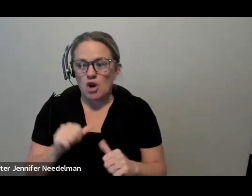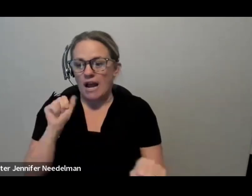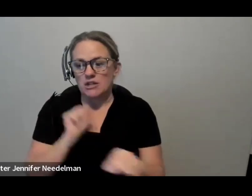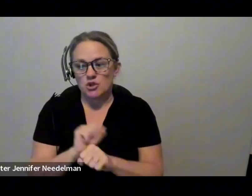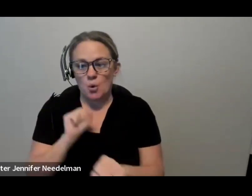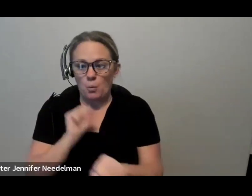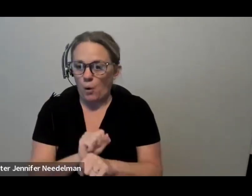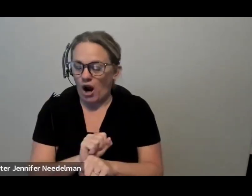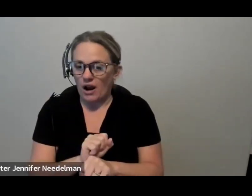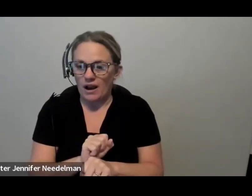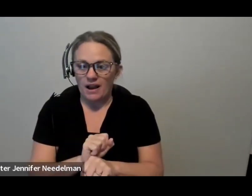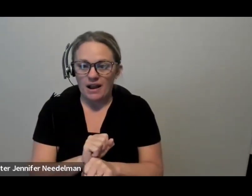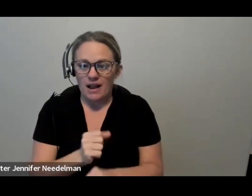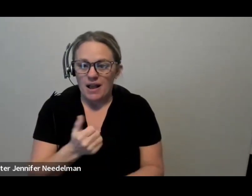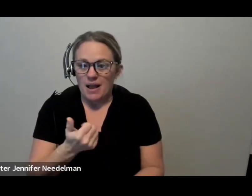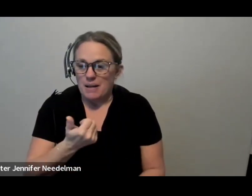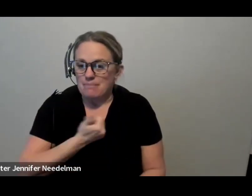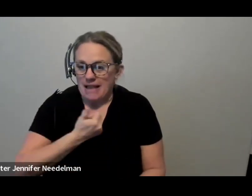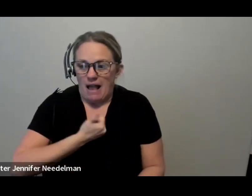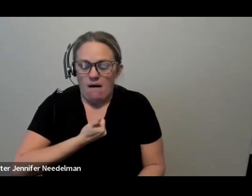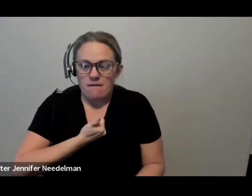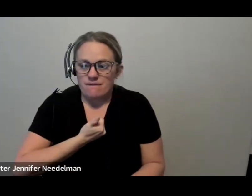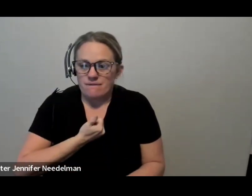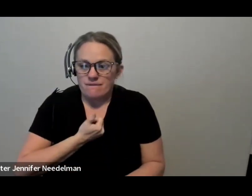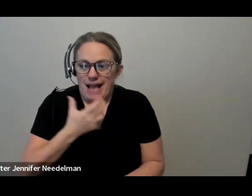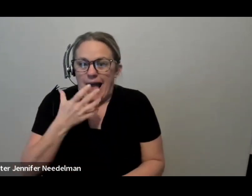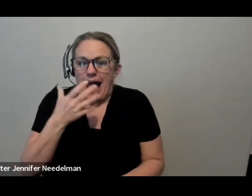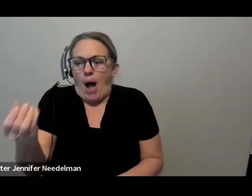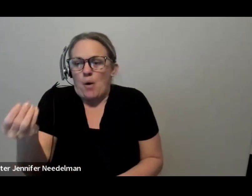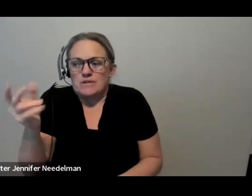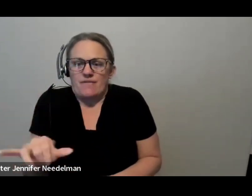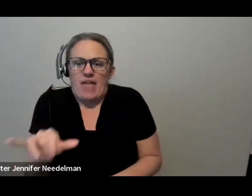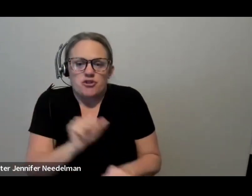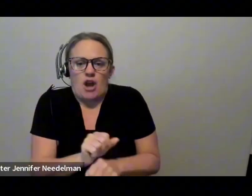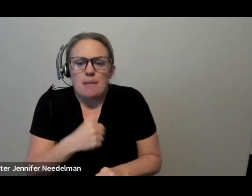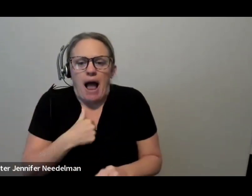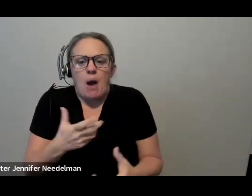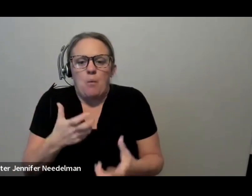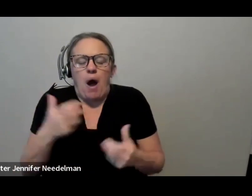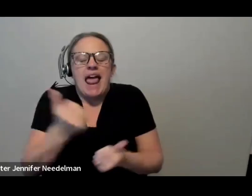I don't want accessibility in my job title, I want everyone to have it, right? That is the gold standard.